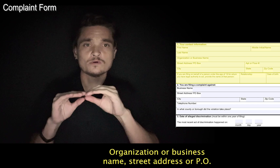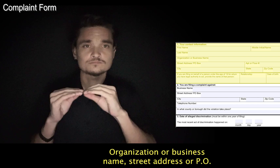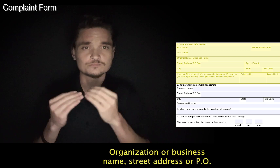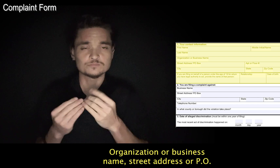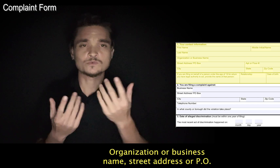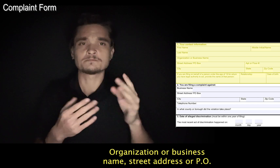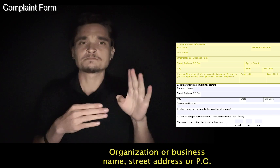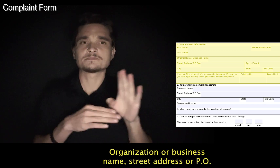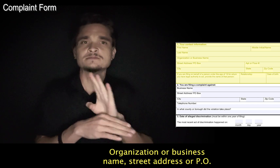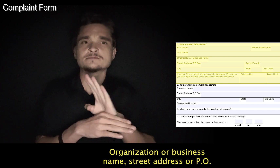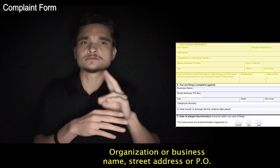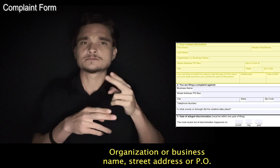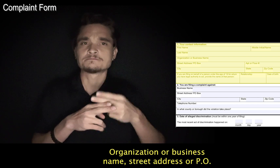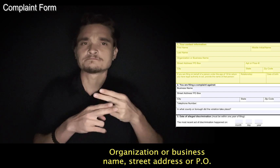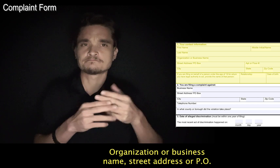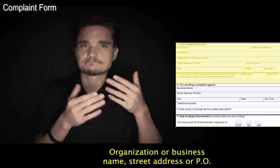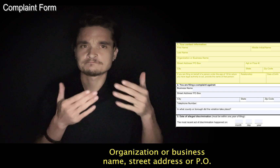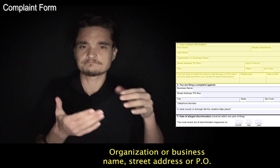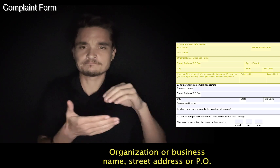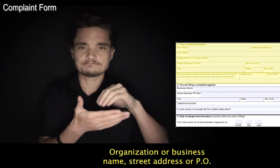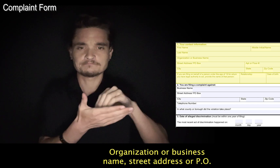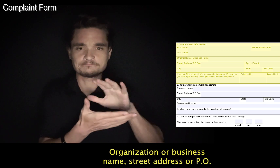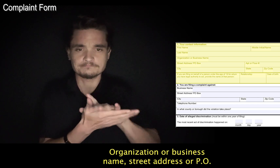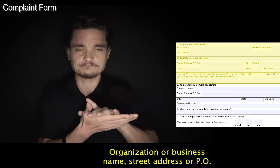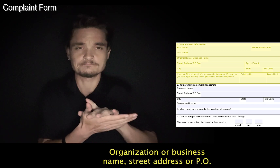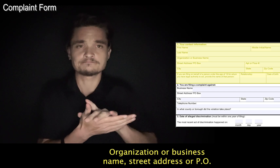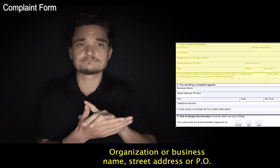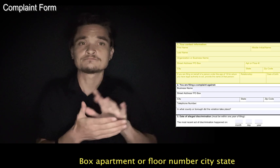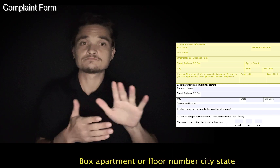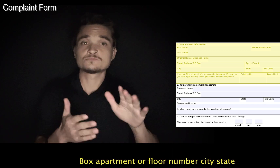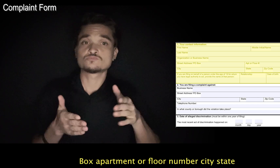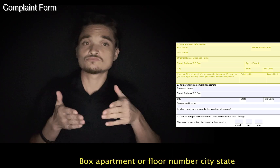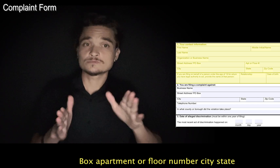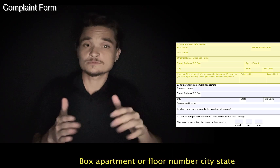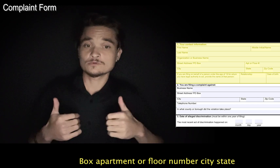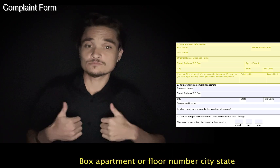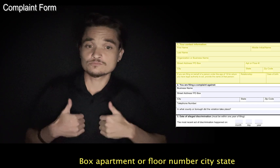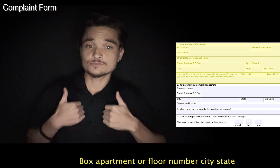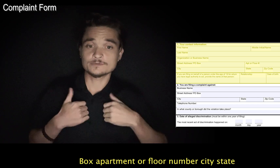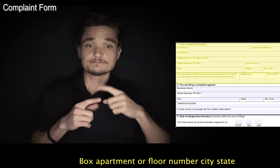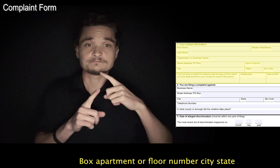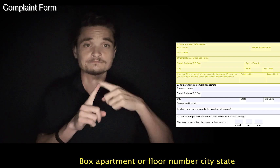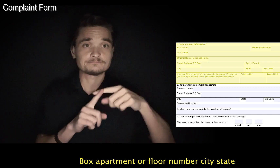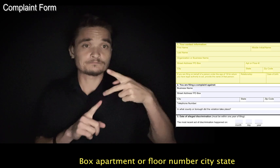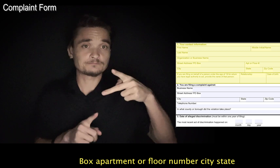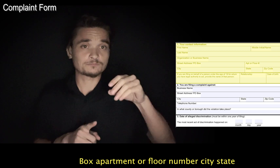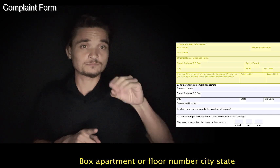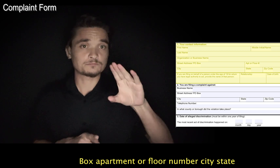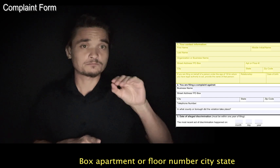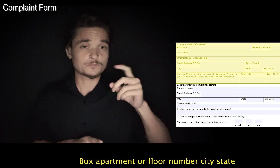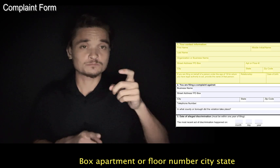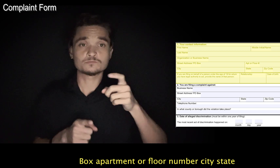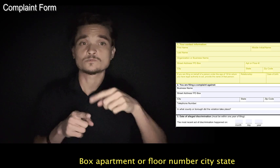Organization or business name, street address or P.O. Box apartment or floor number city state